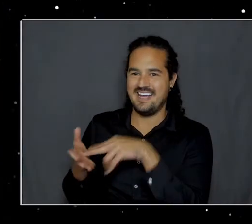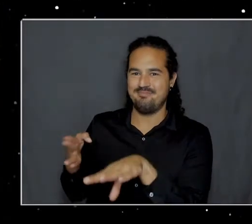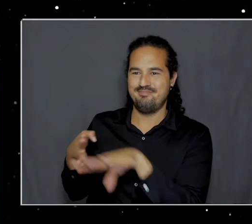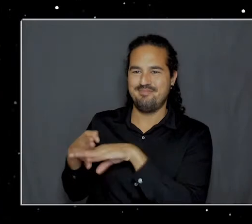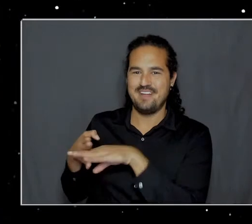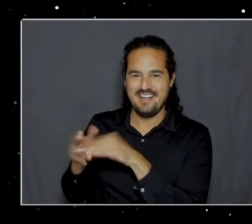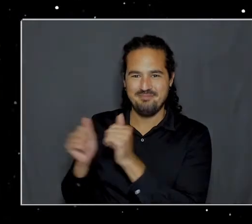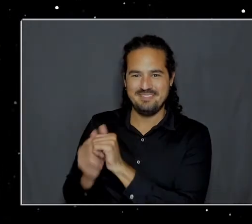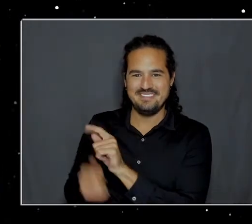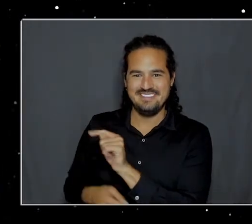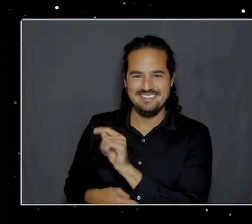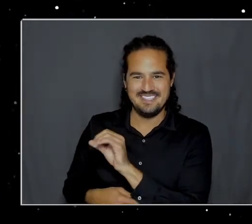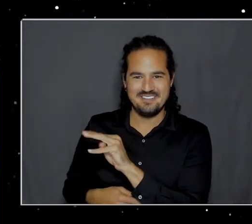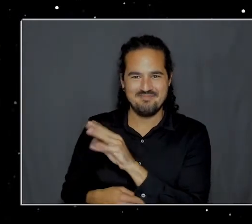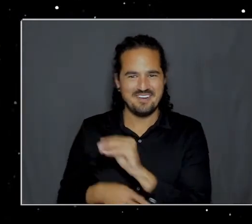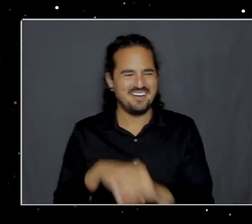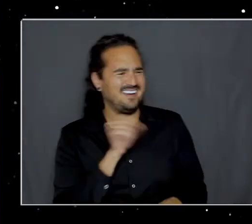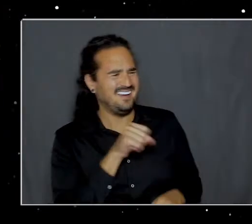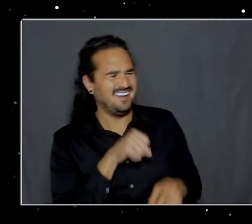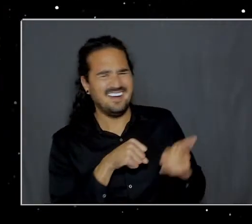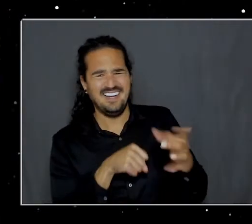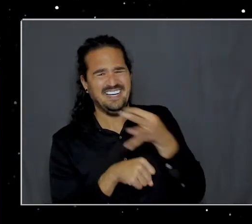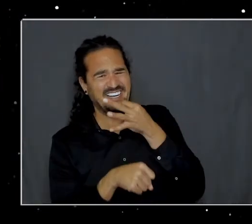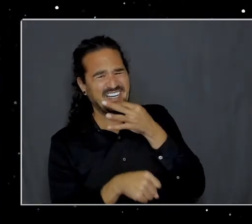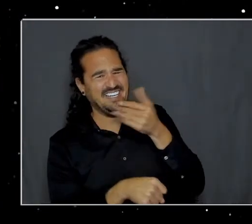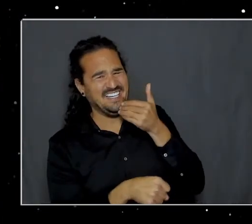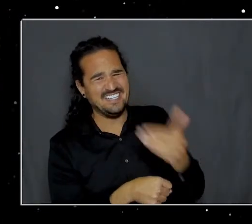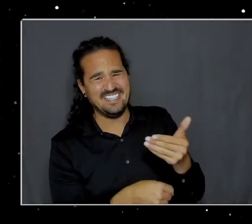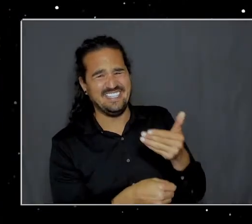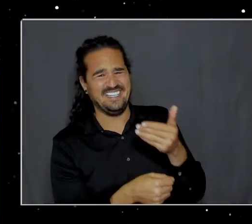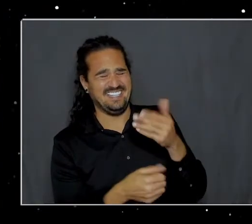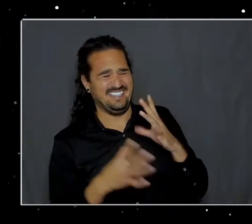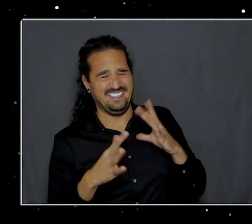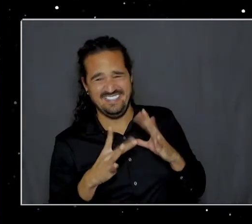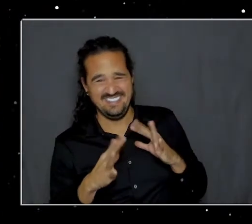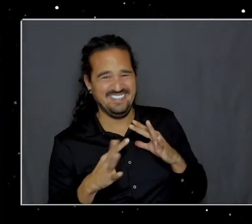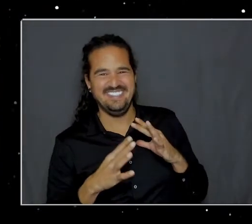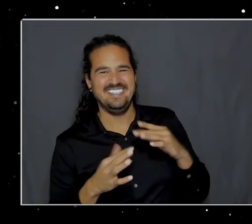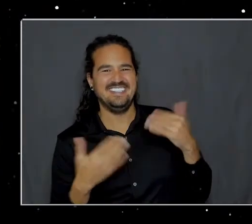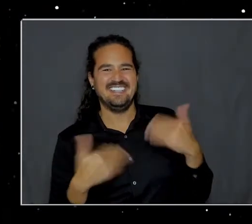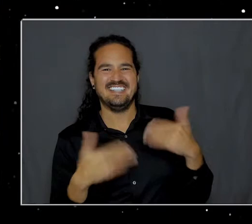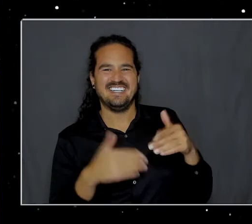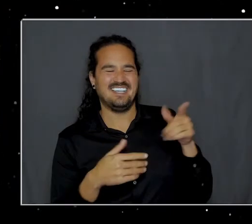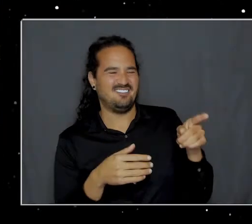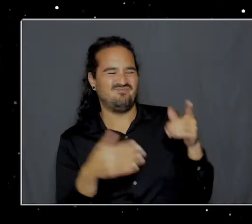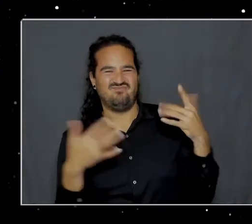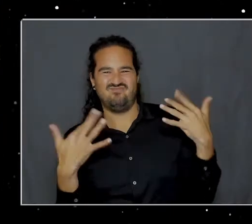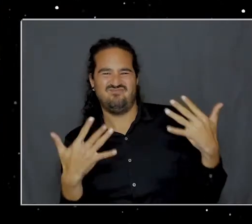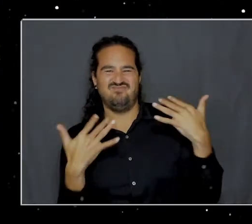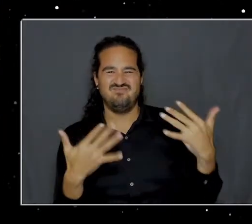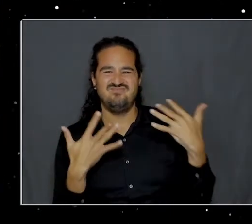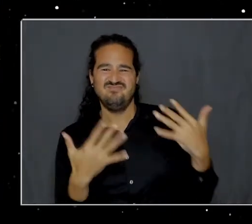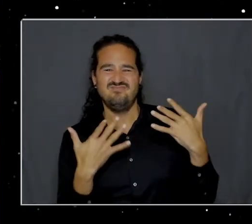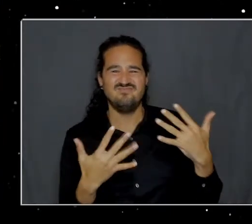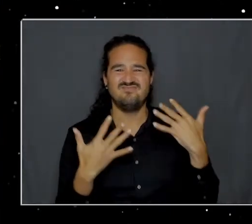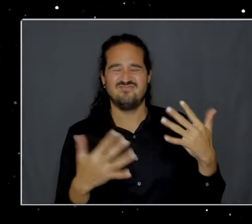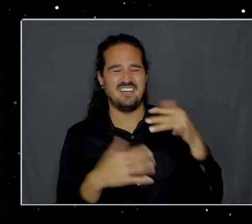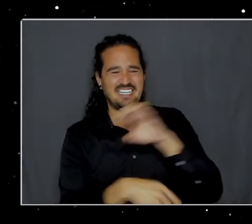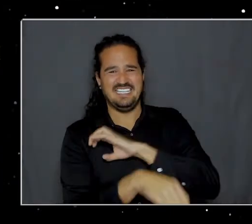EULA SCOTT BYNOE: IT WAS SO GOOD.